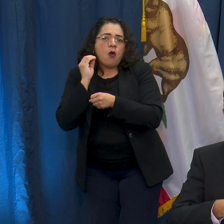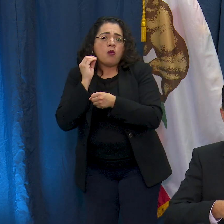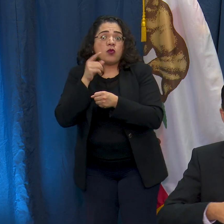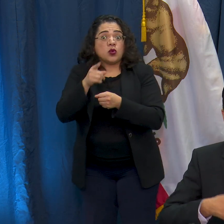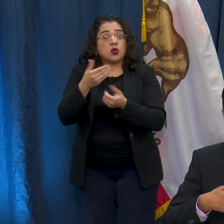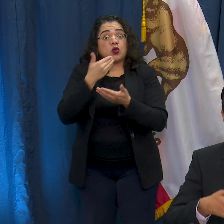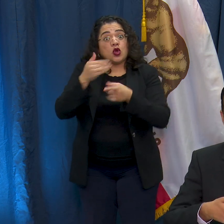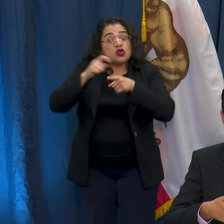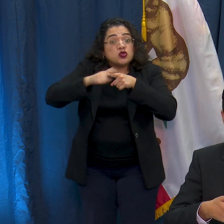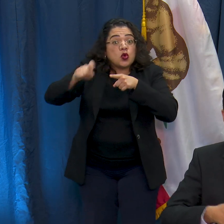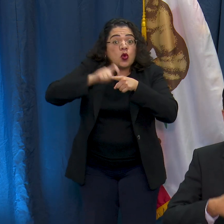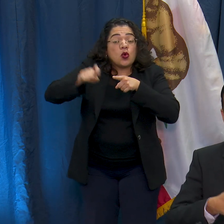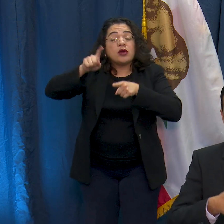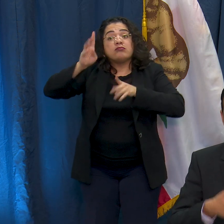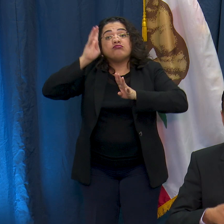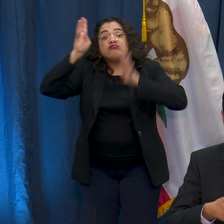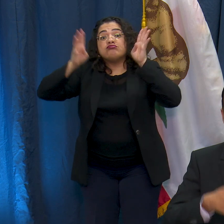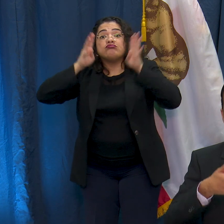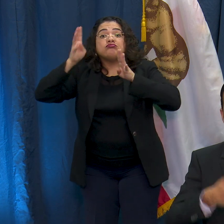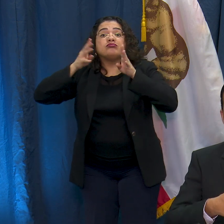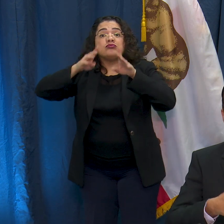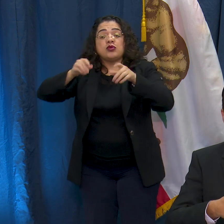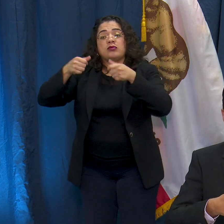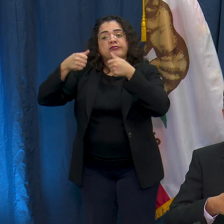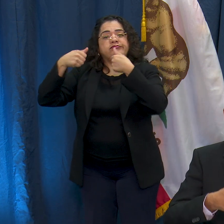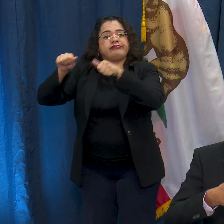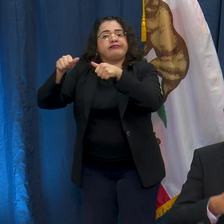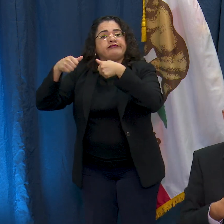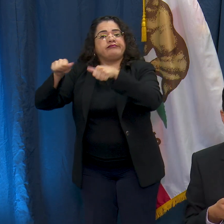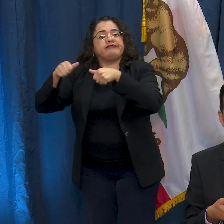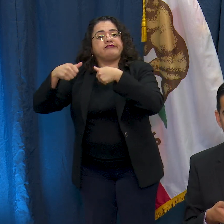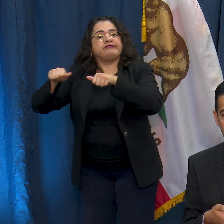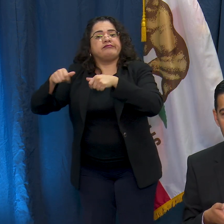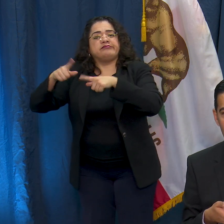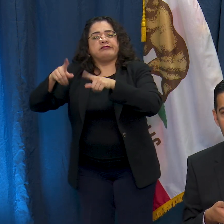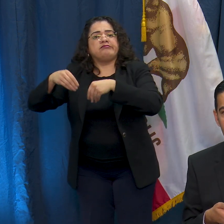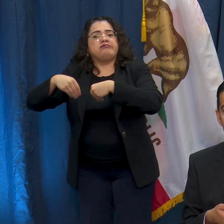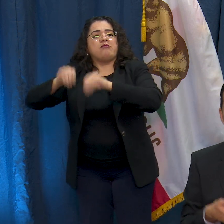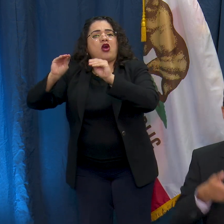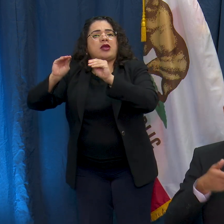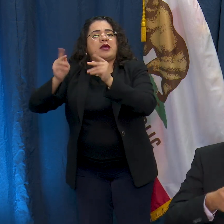sewing and you're creative, you can now put those masks on the marketplace and help